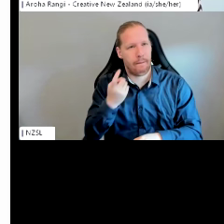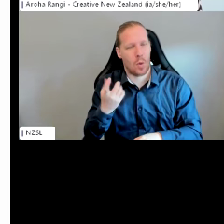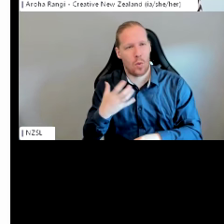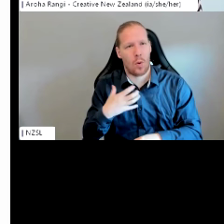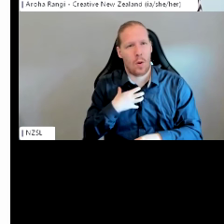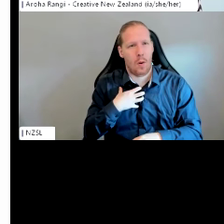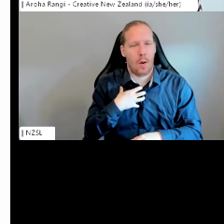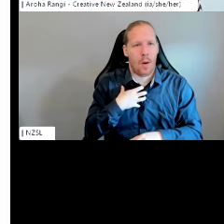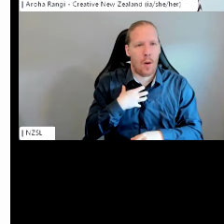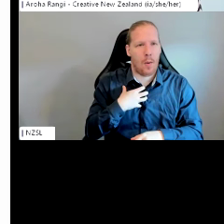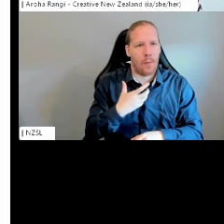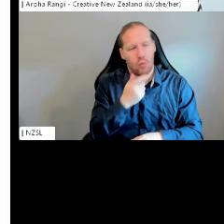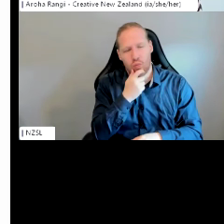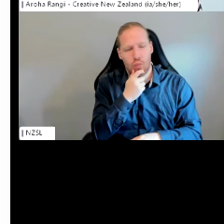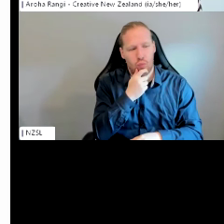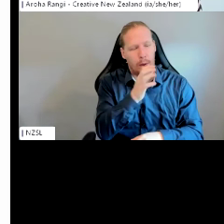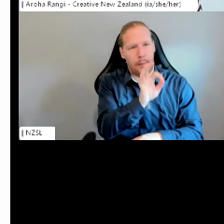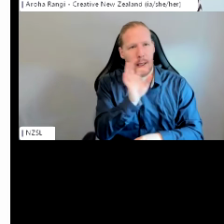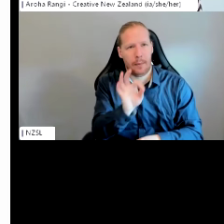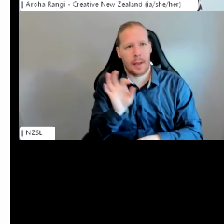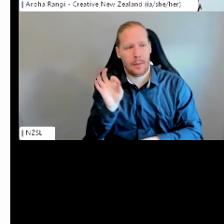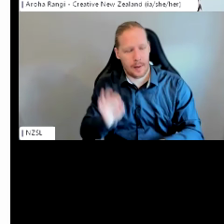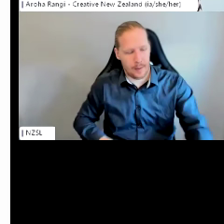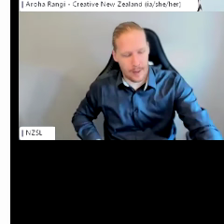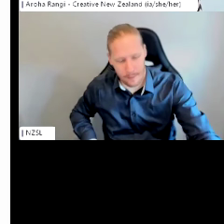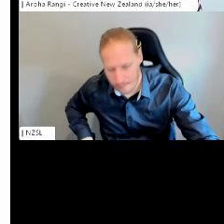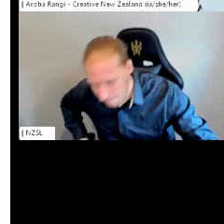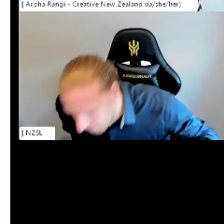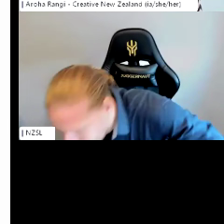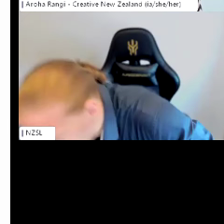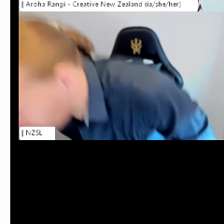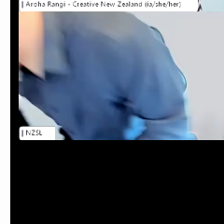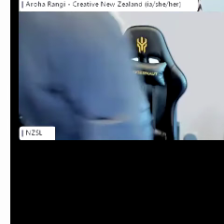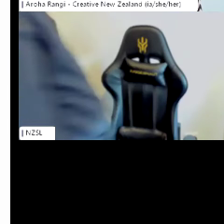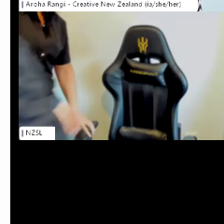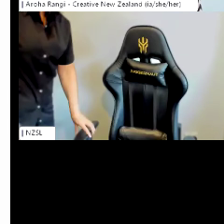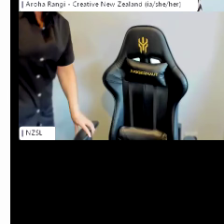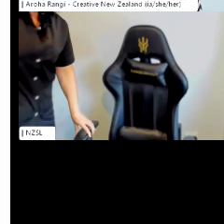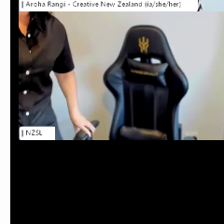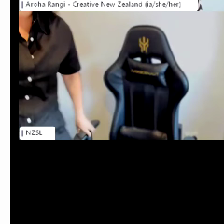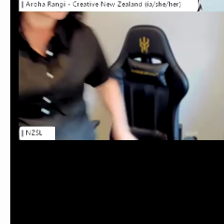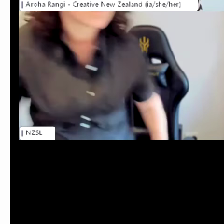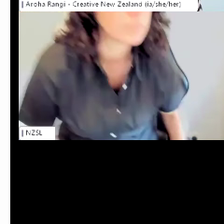deliberate, and in that deliberation, they're deciding not to attend some things that haven't